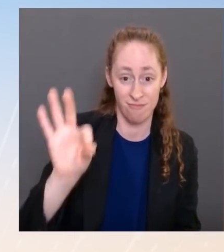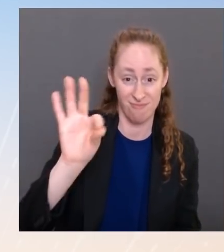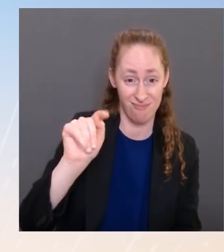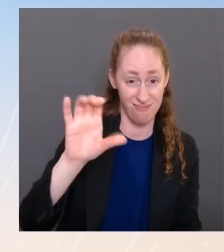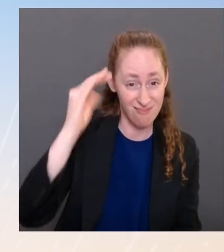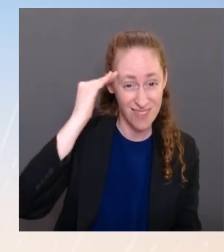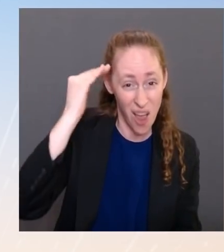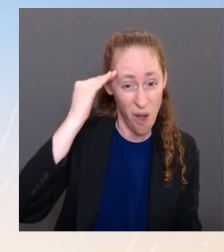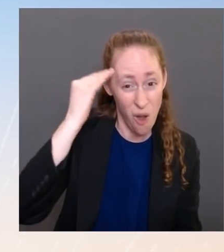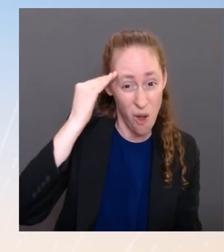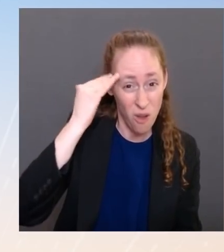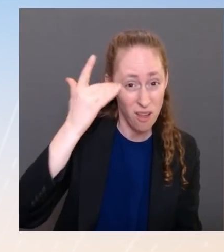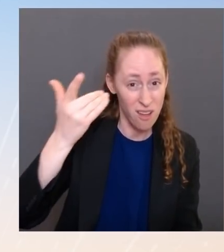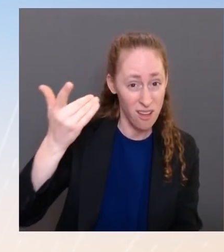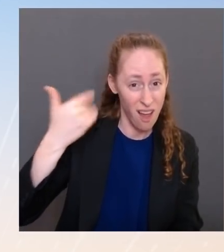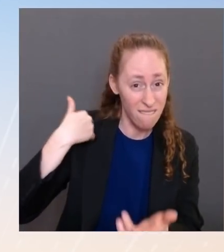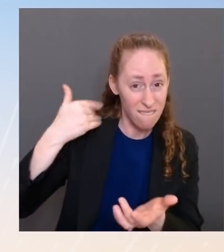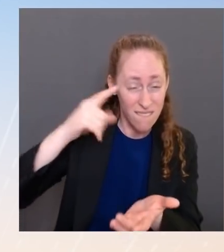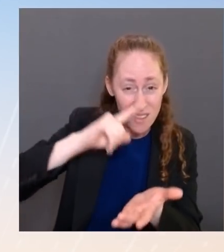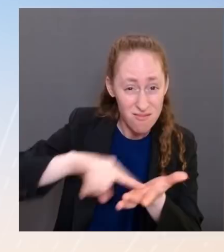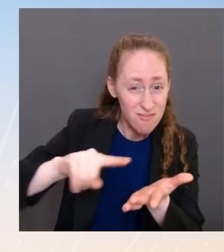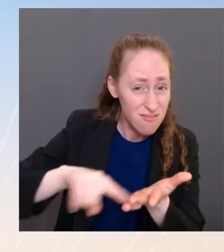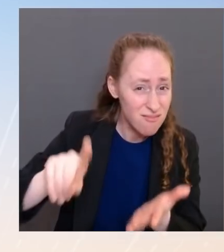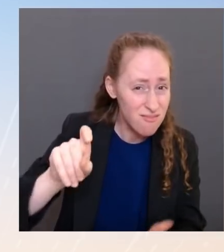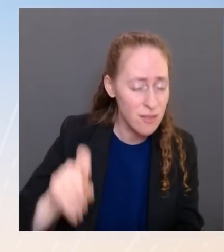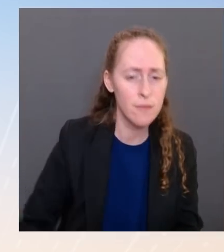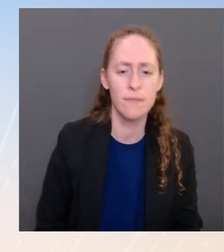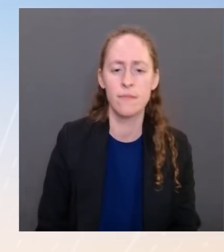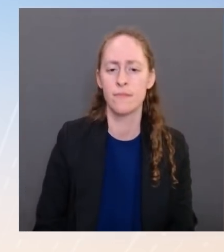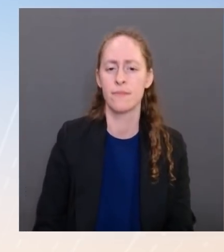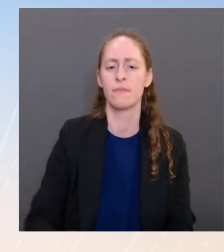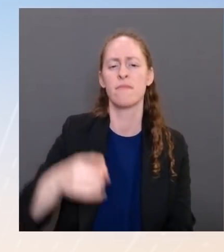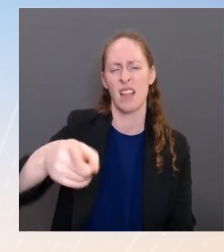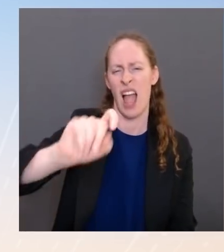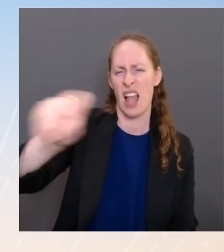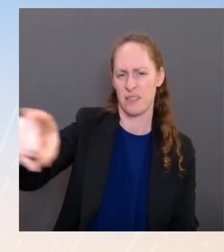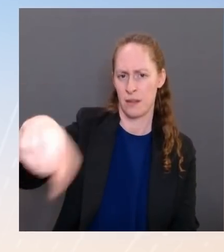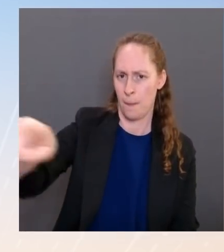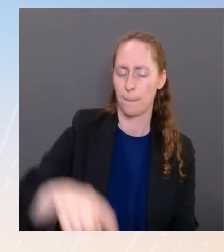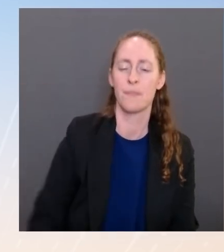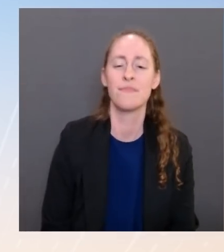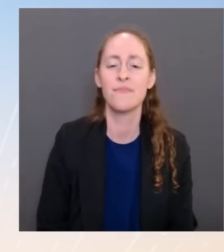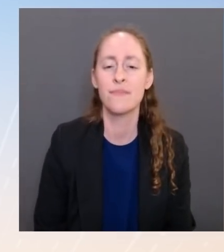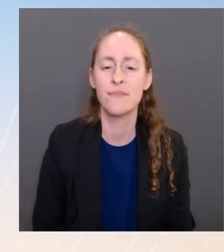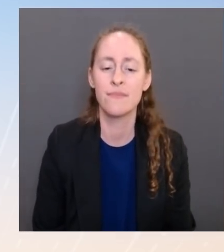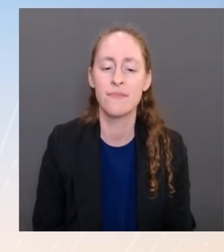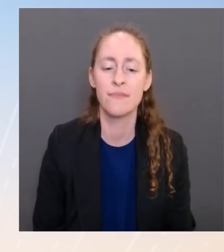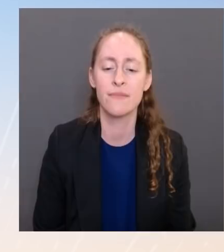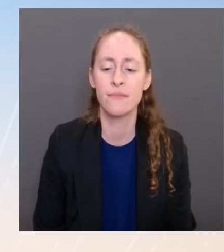He's spoken about this a number of times publicly, but they would speak to any intention of investigating, given they're independent. The Press: And what's the White House's expectation